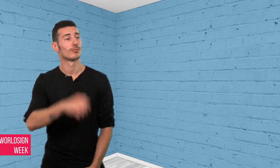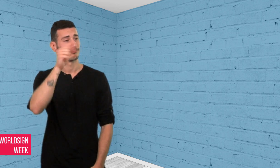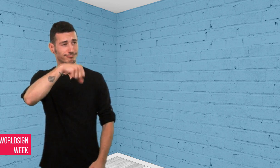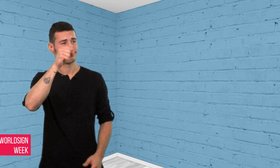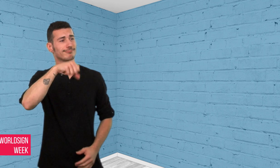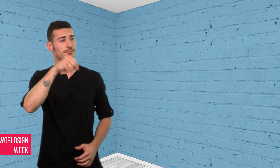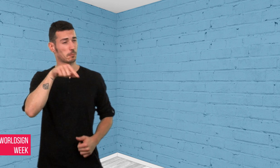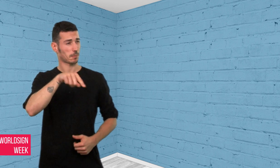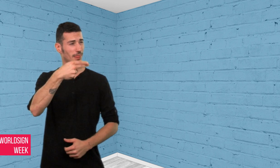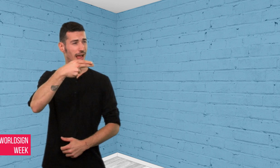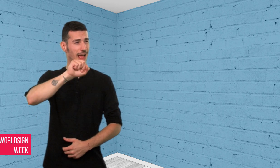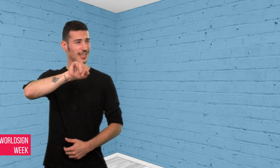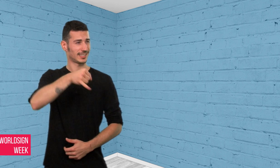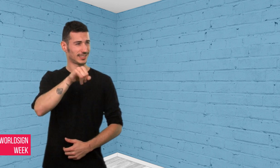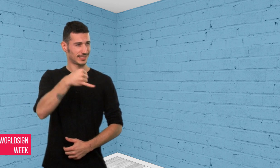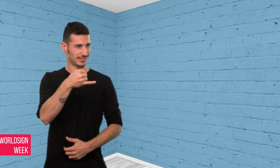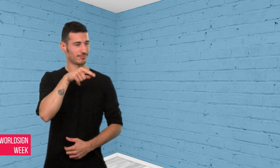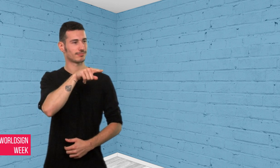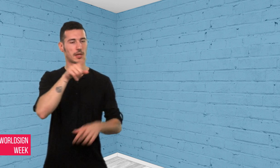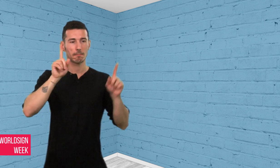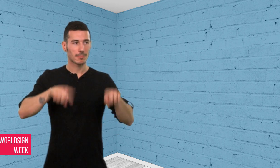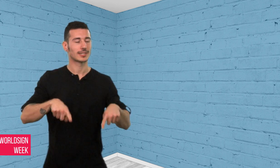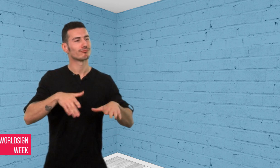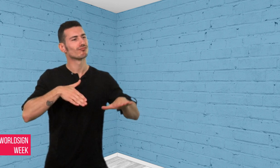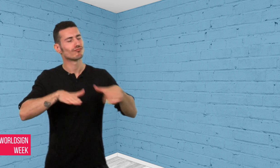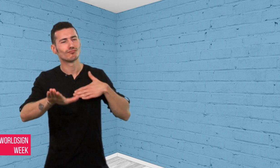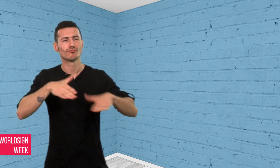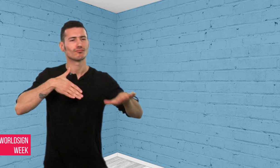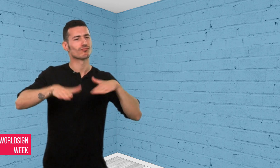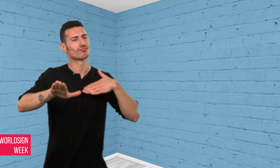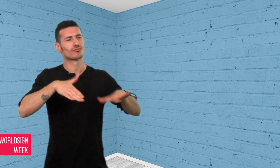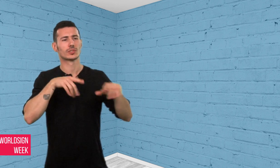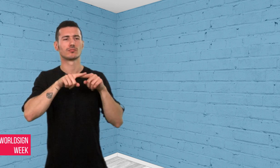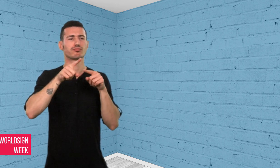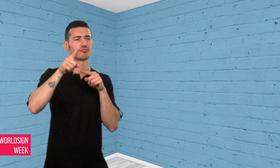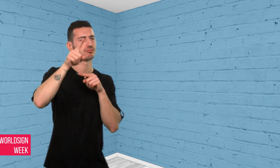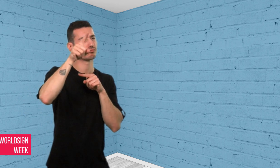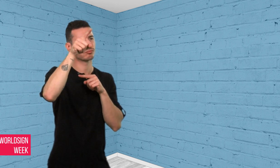Also, you have to travel by foot for